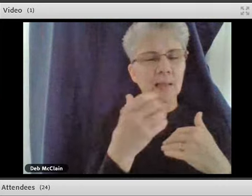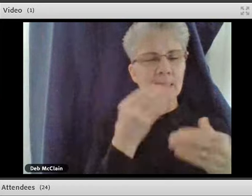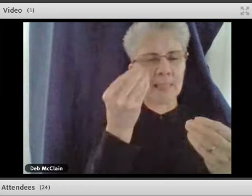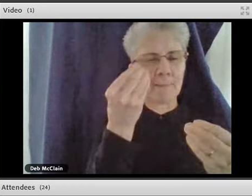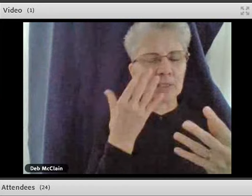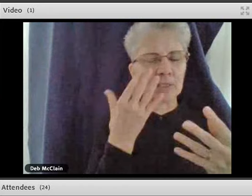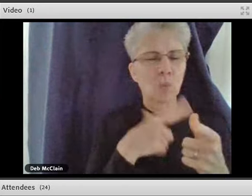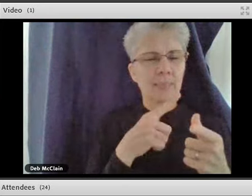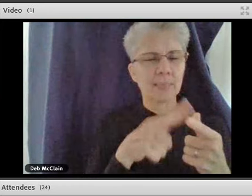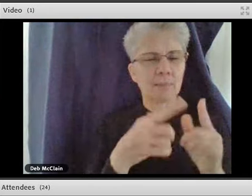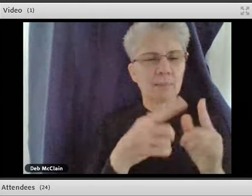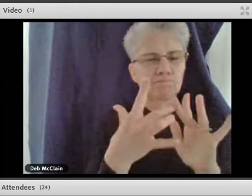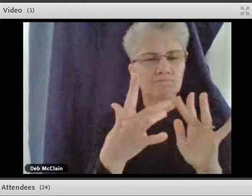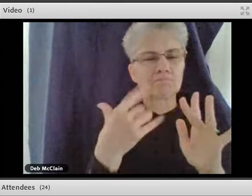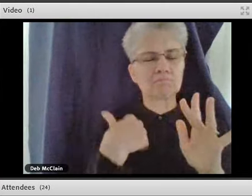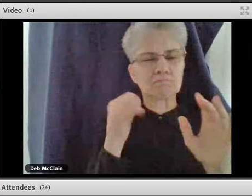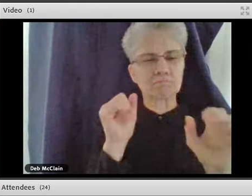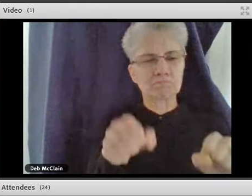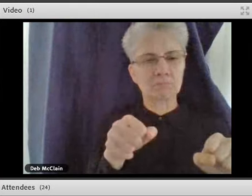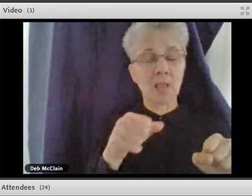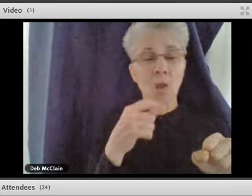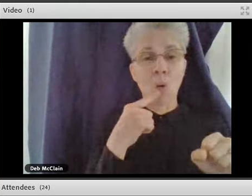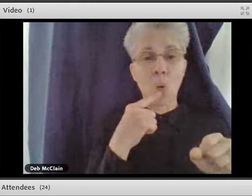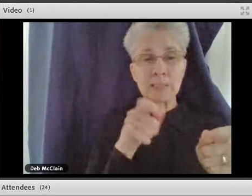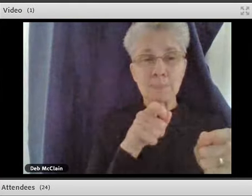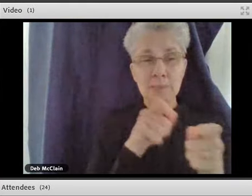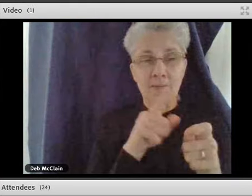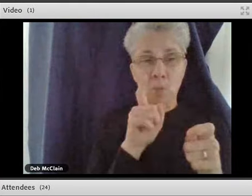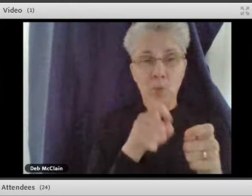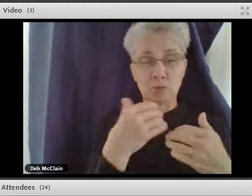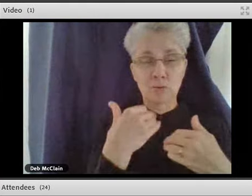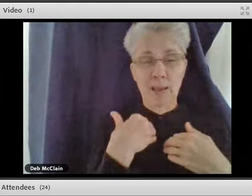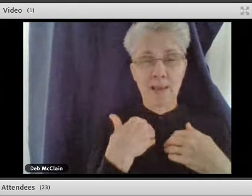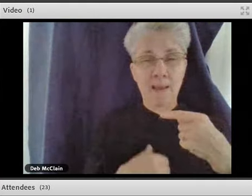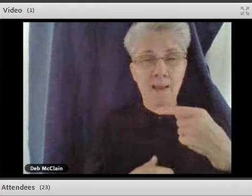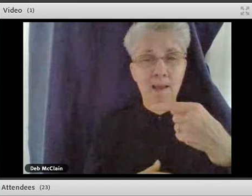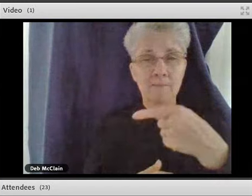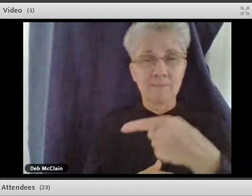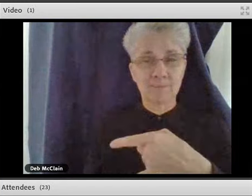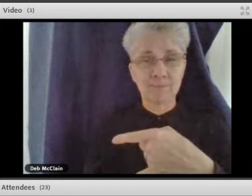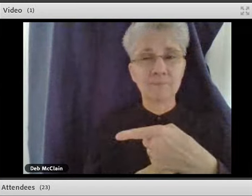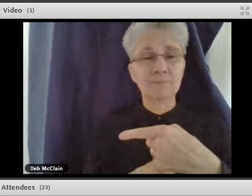So, if you missed something, or you had to leave, please let me know.